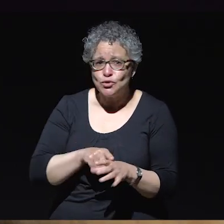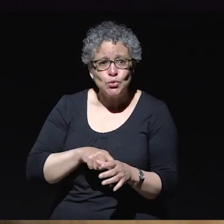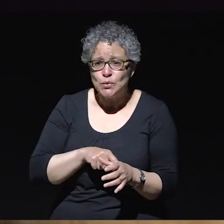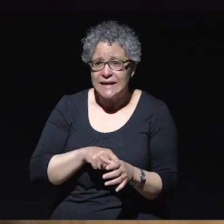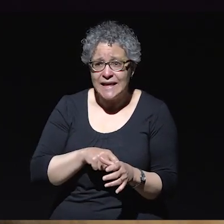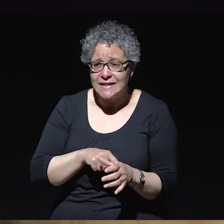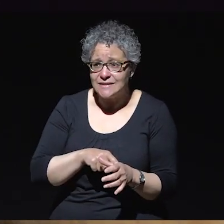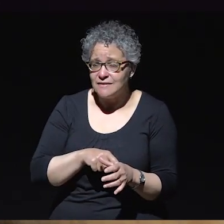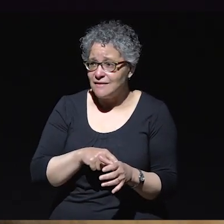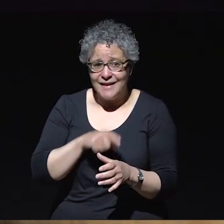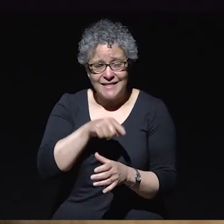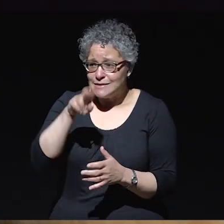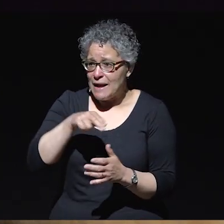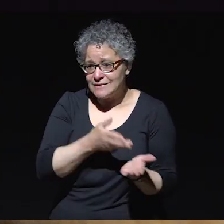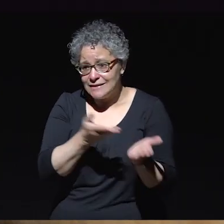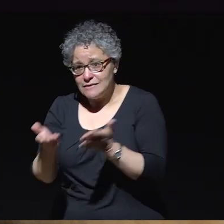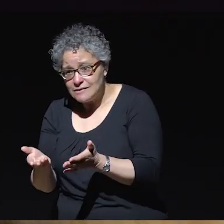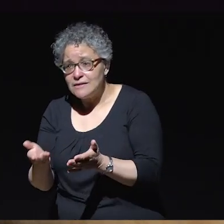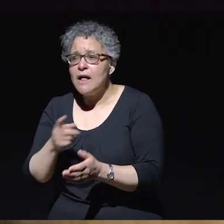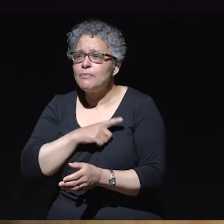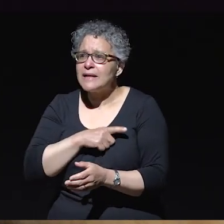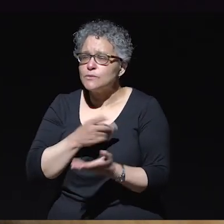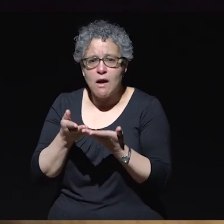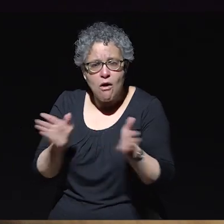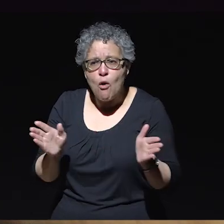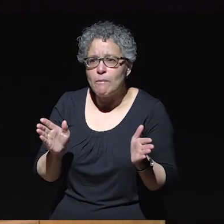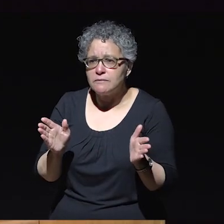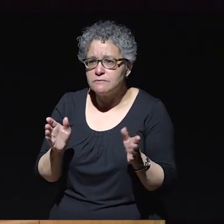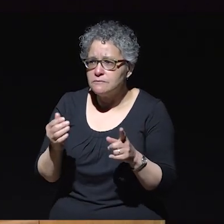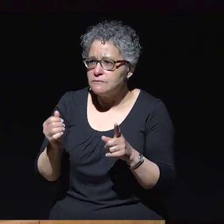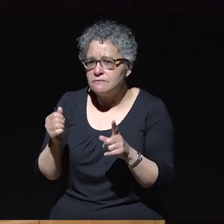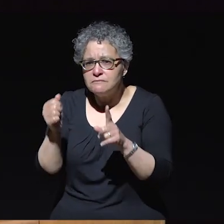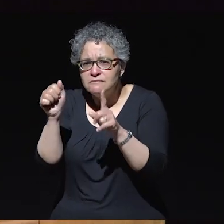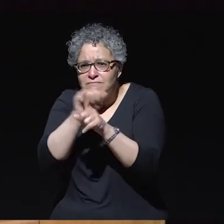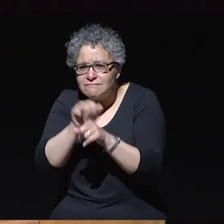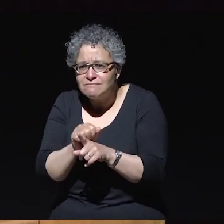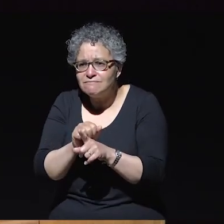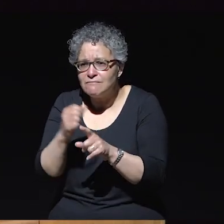Hence, the very open conservation project that occurred. And, in fact, the conservation project itself